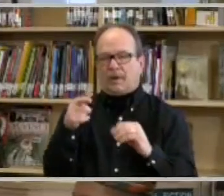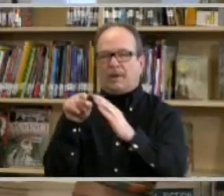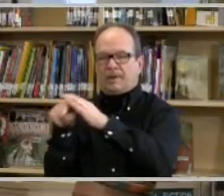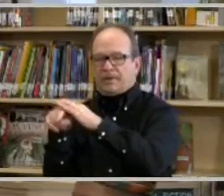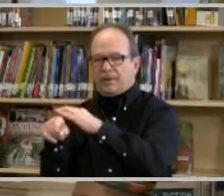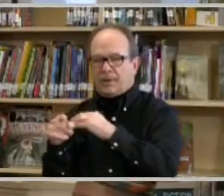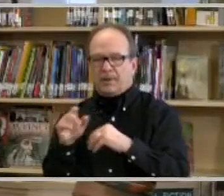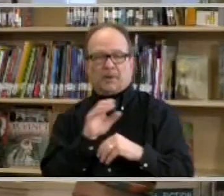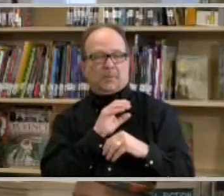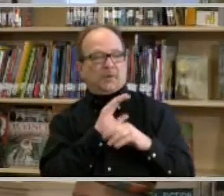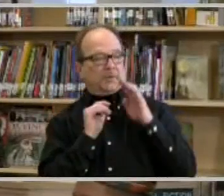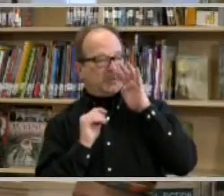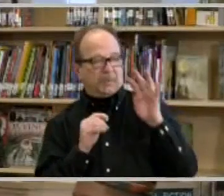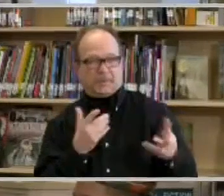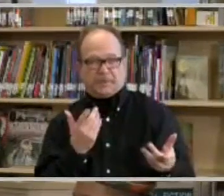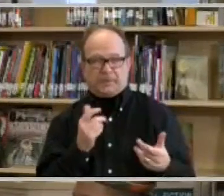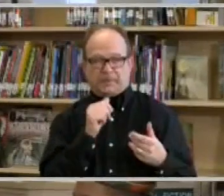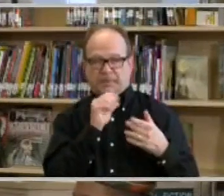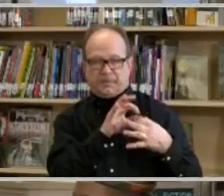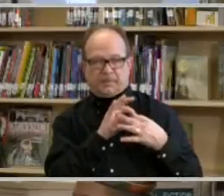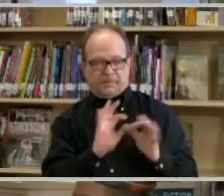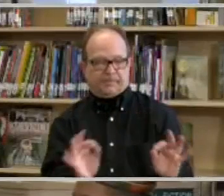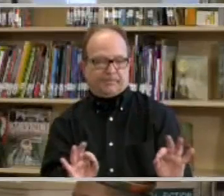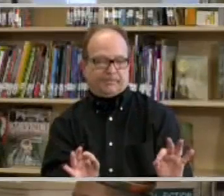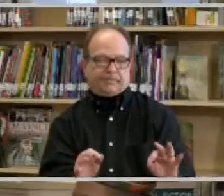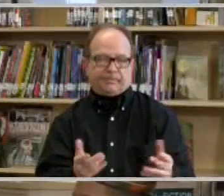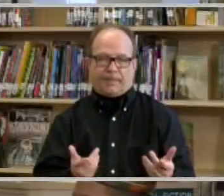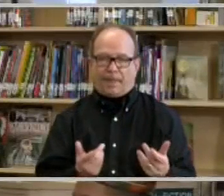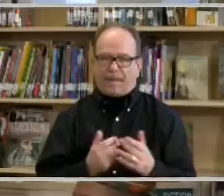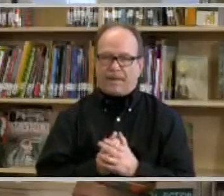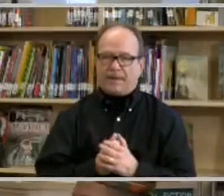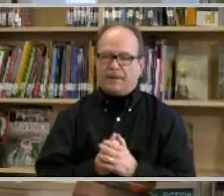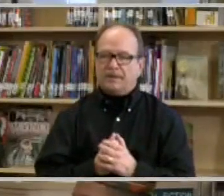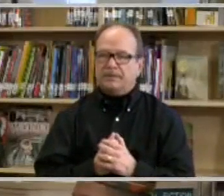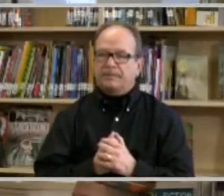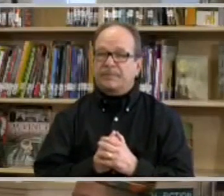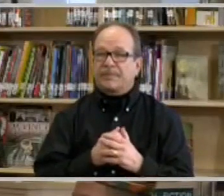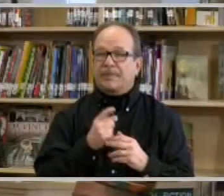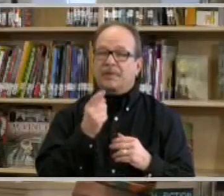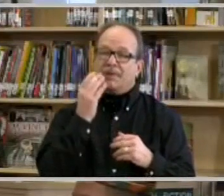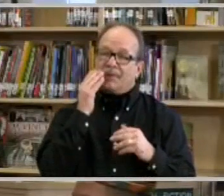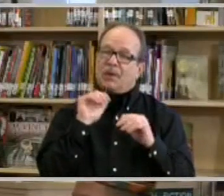YOU, THEY LOOK AT THE POLICE